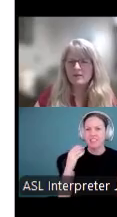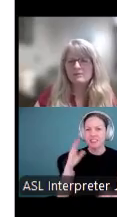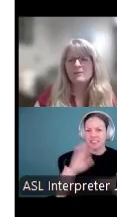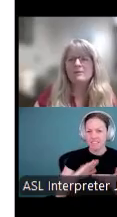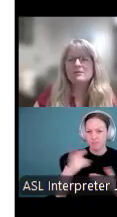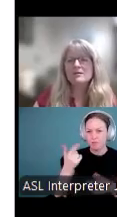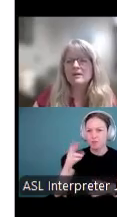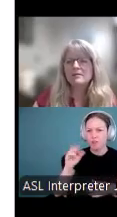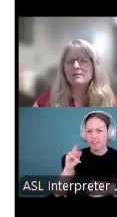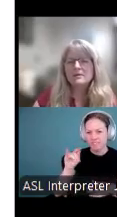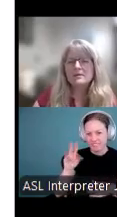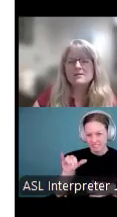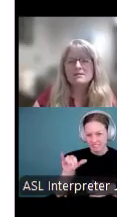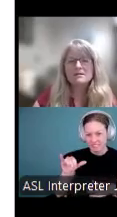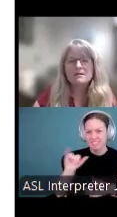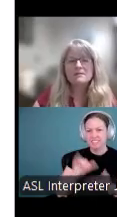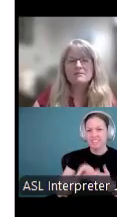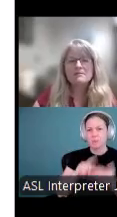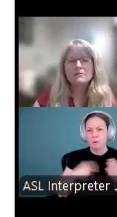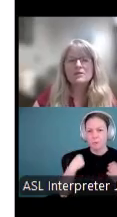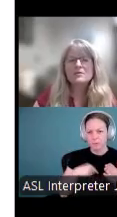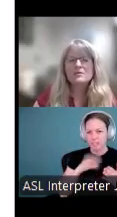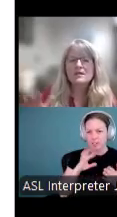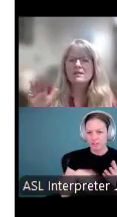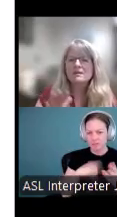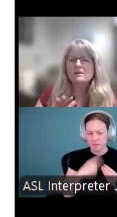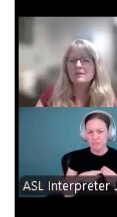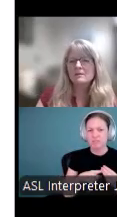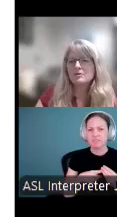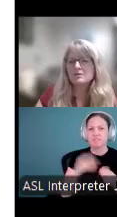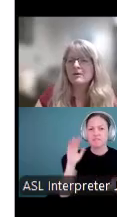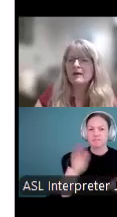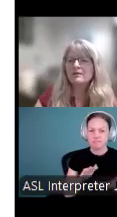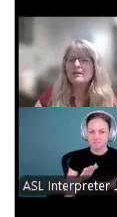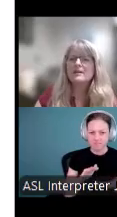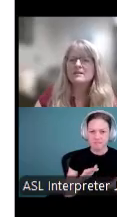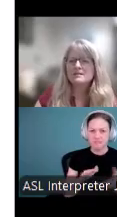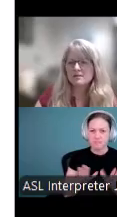what what we're talking about is reducing the push of gravity as